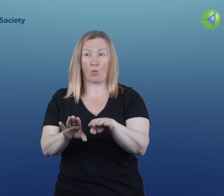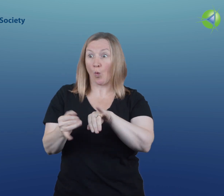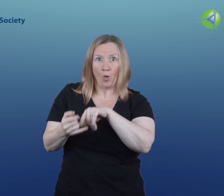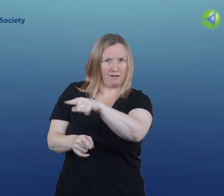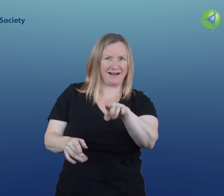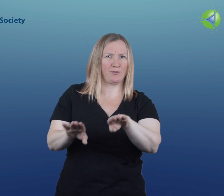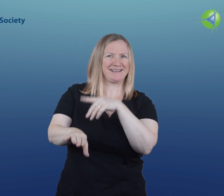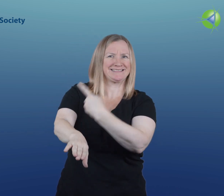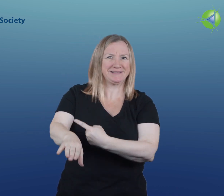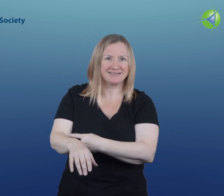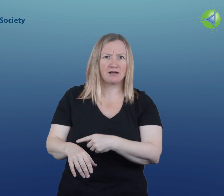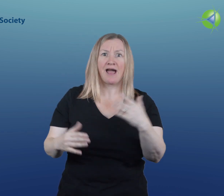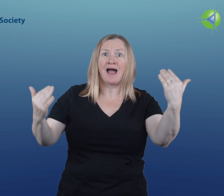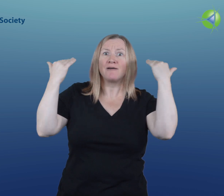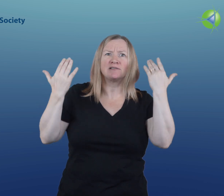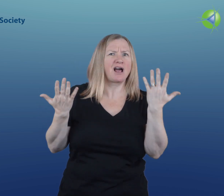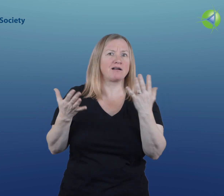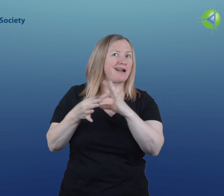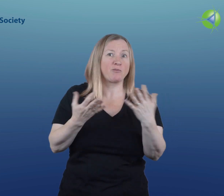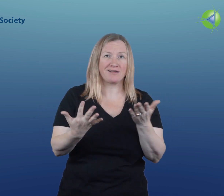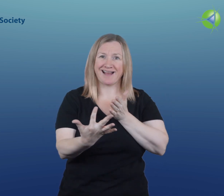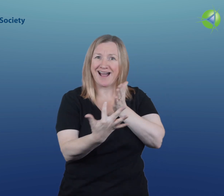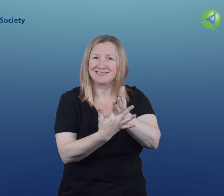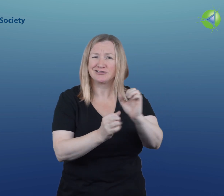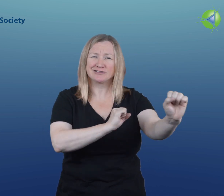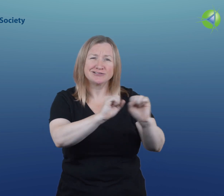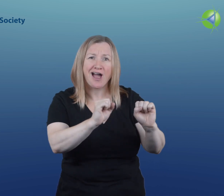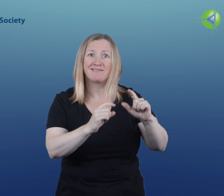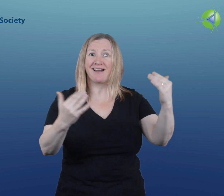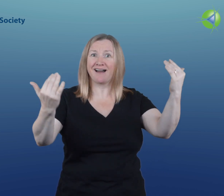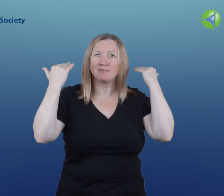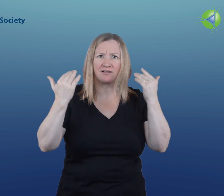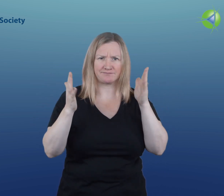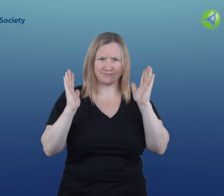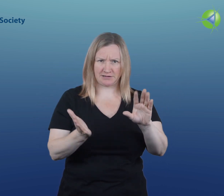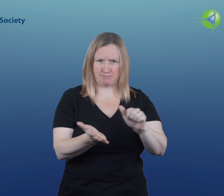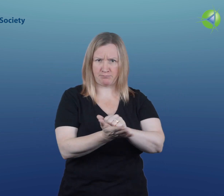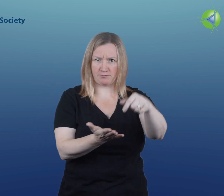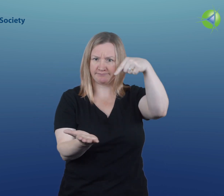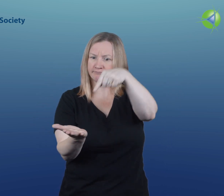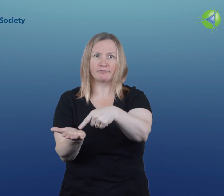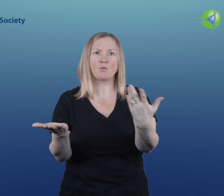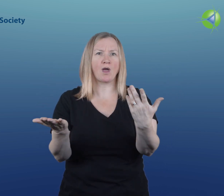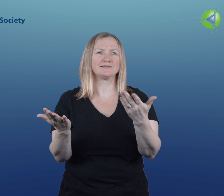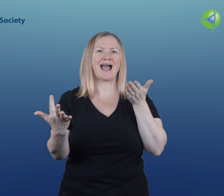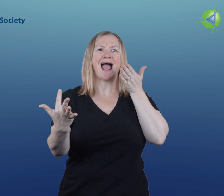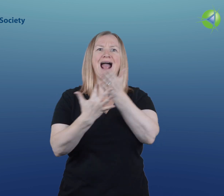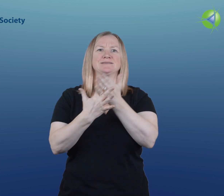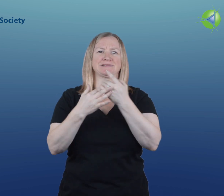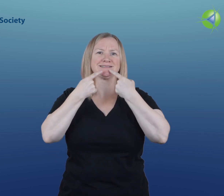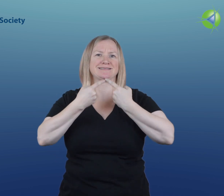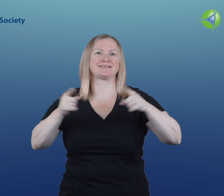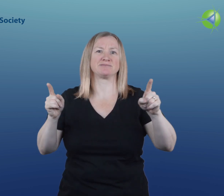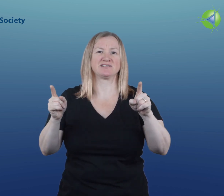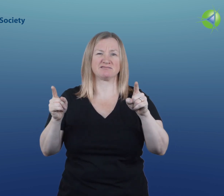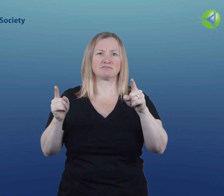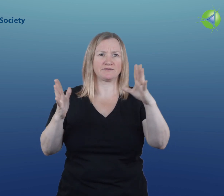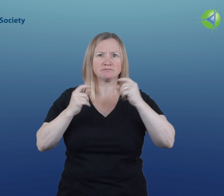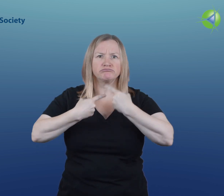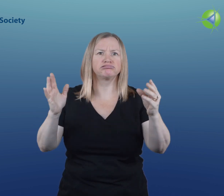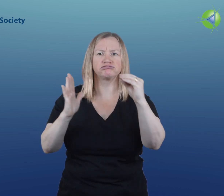disabilities and information as regards accessible services and information is published in the Accessibility Statement,